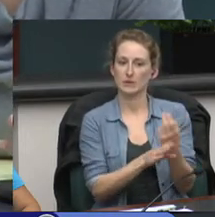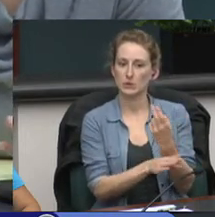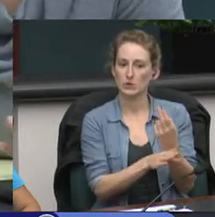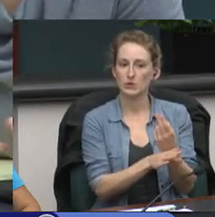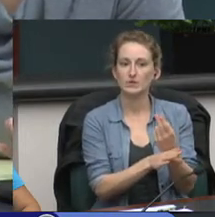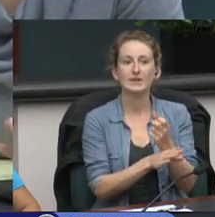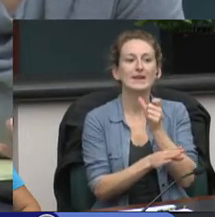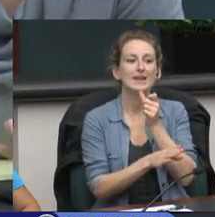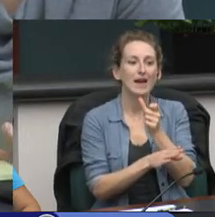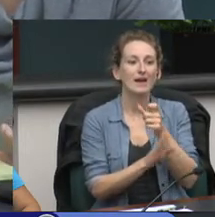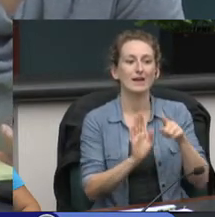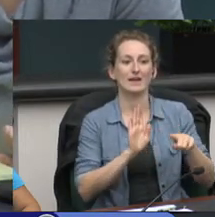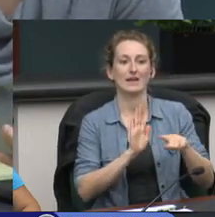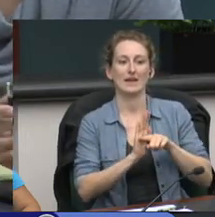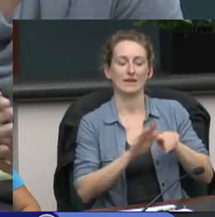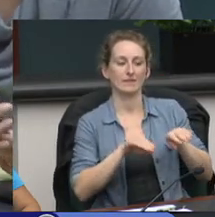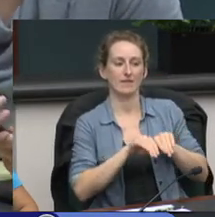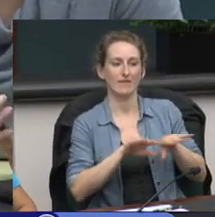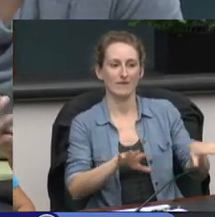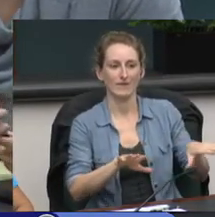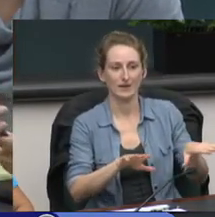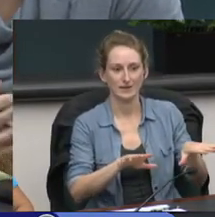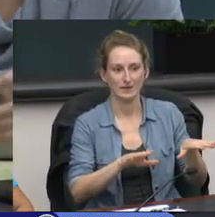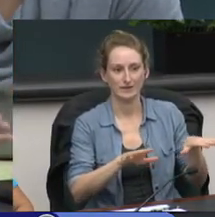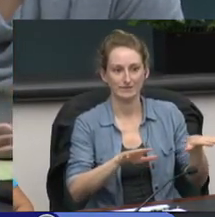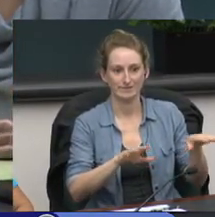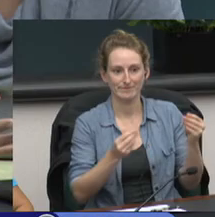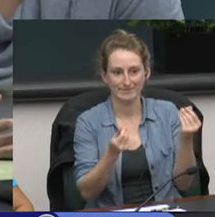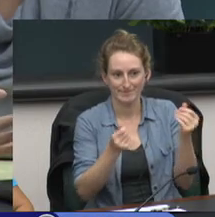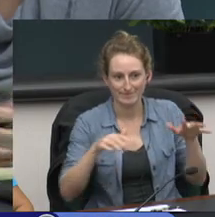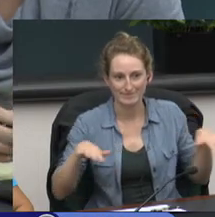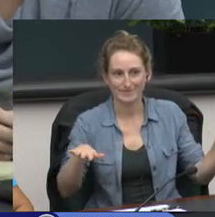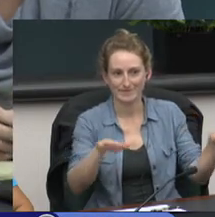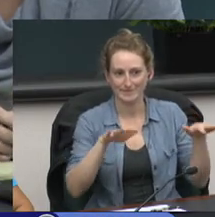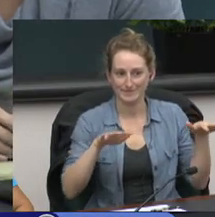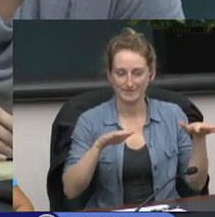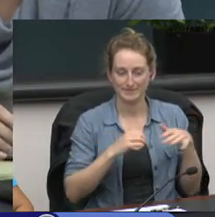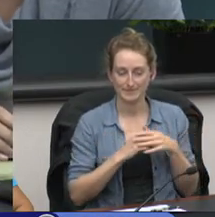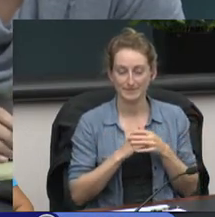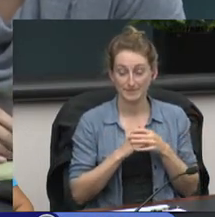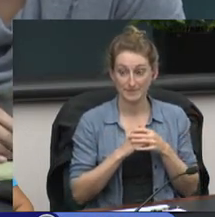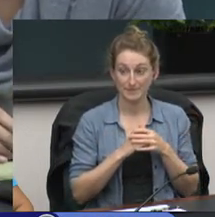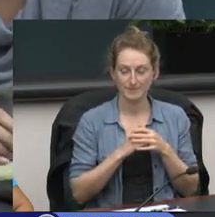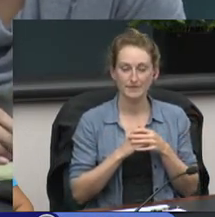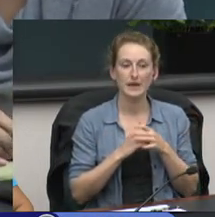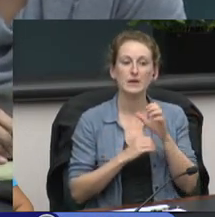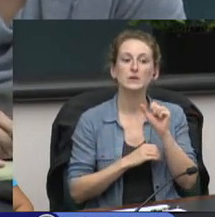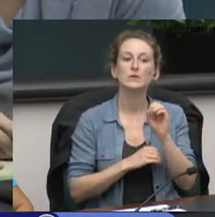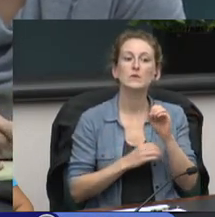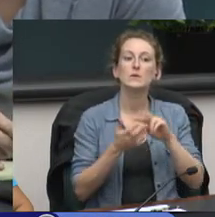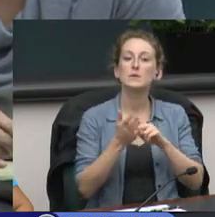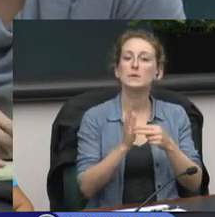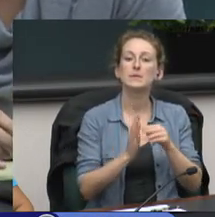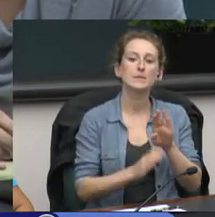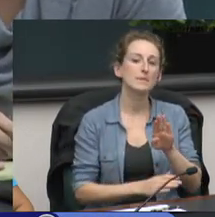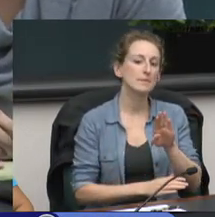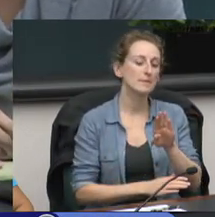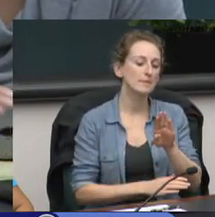affecting the neighborhood so the the BCA would be able to weigh that and even